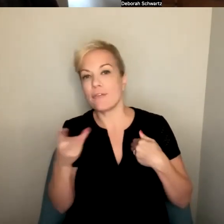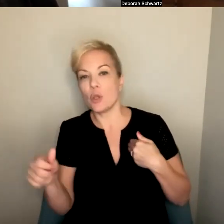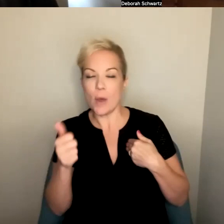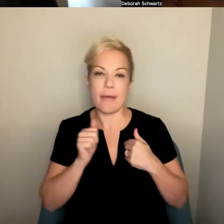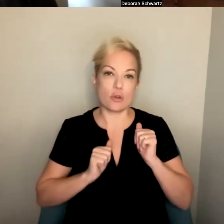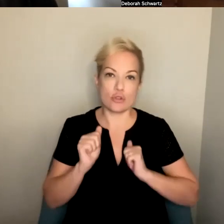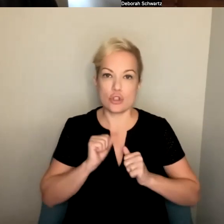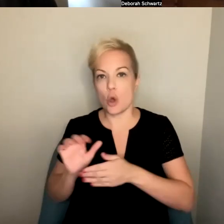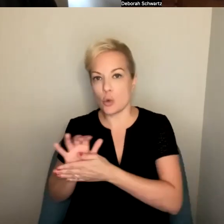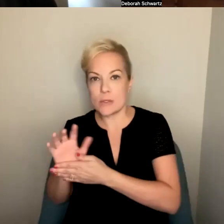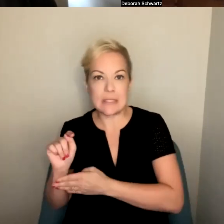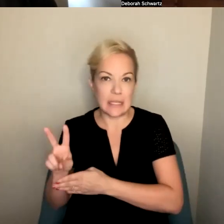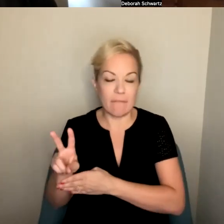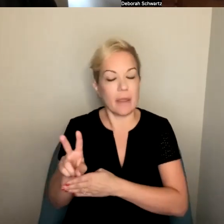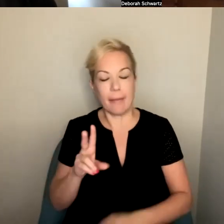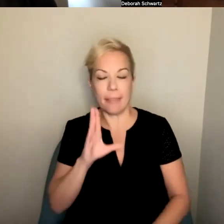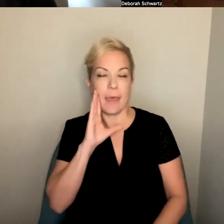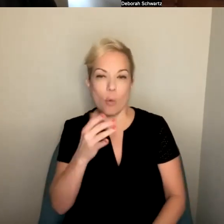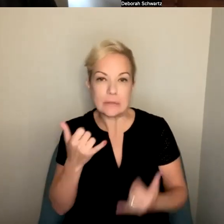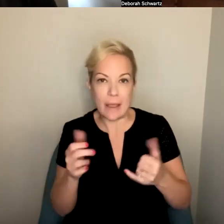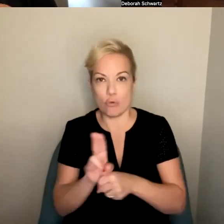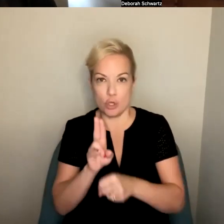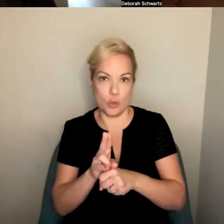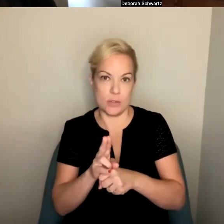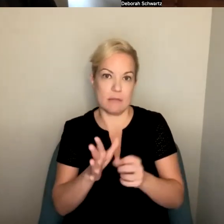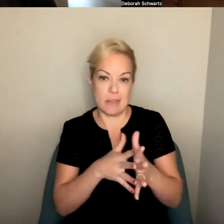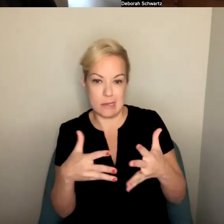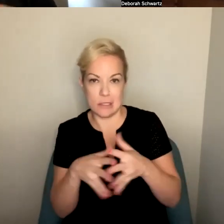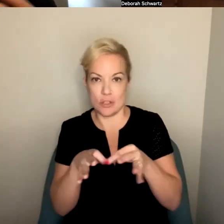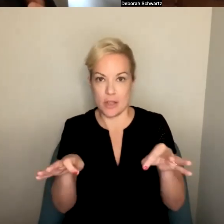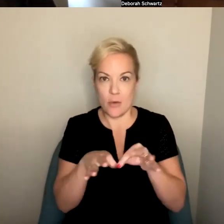kind of tapping into this now and they're finding out Indigenous life is kind of funny and you know